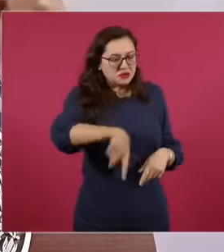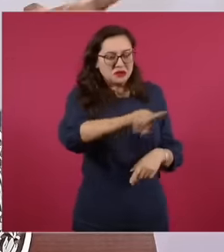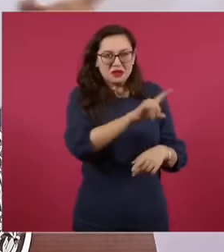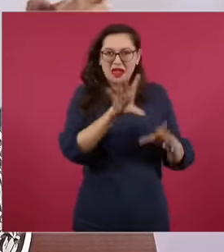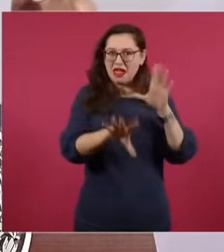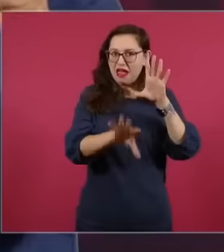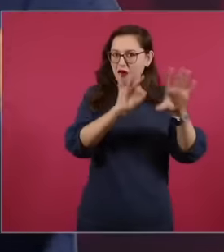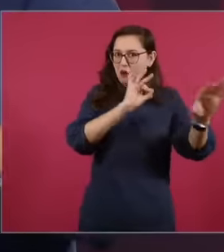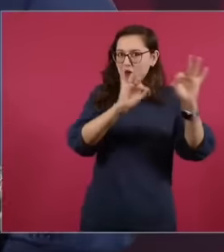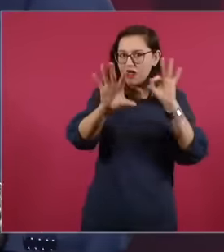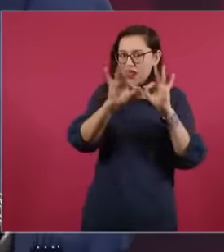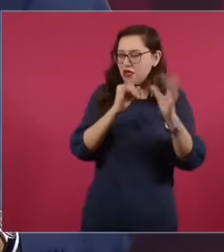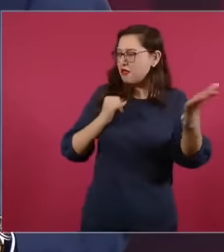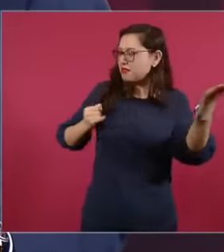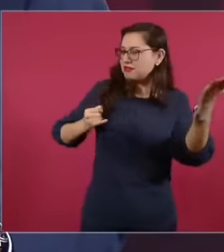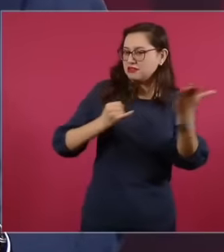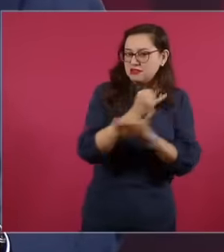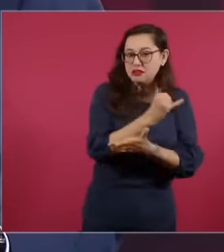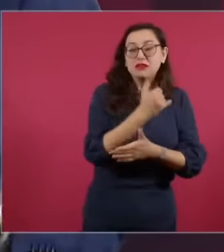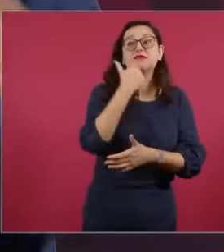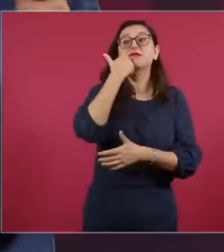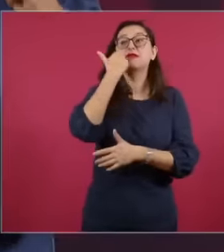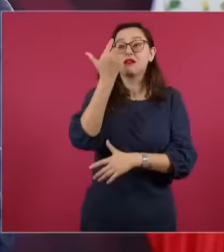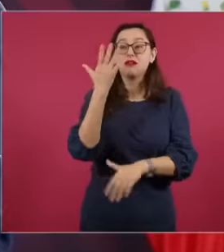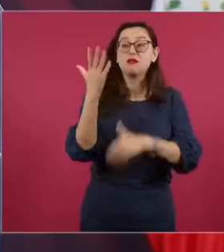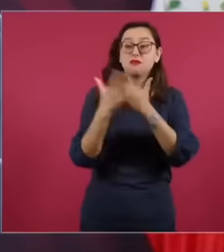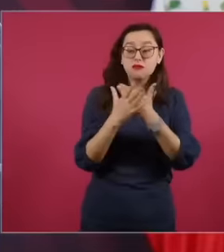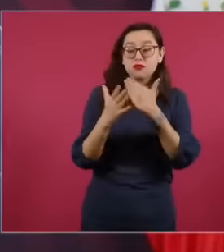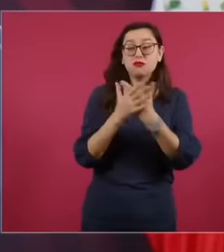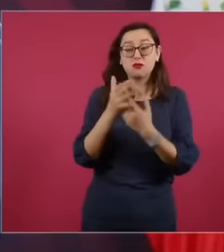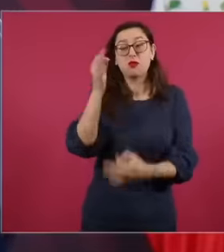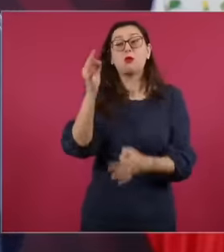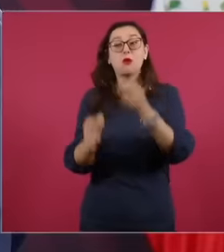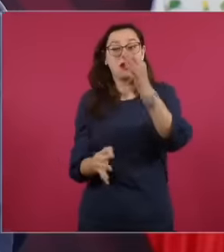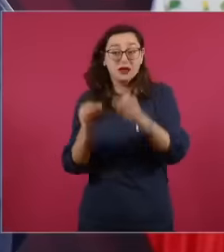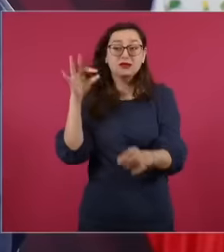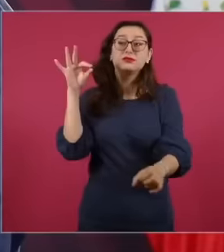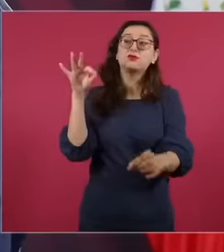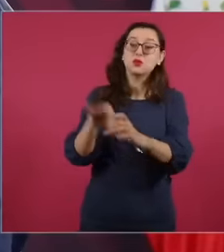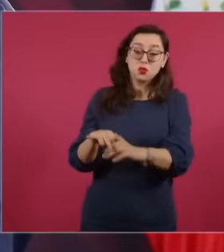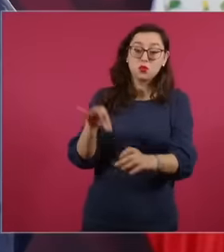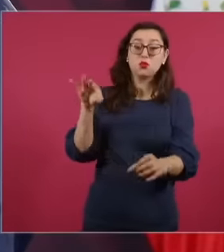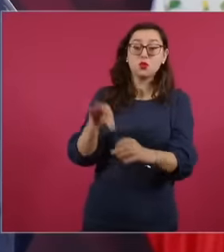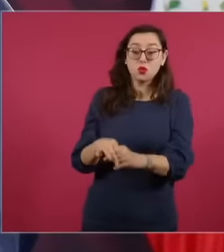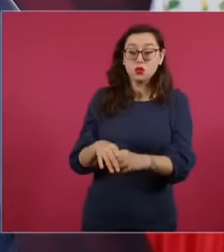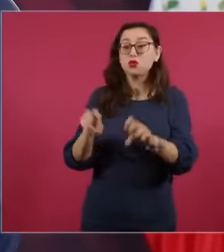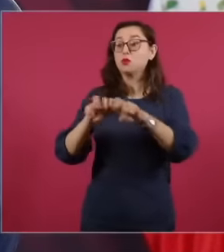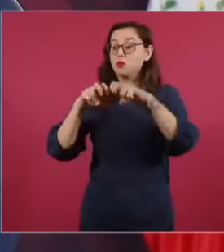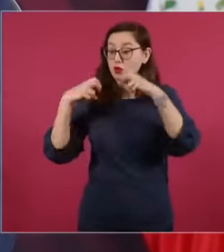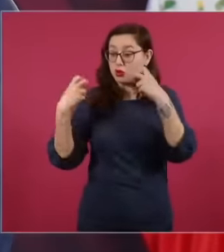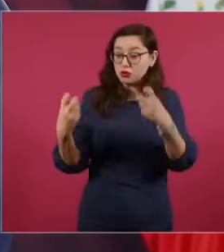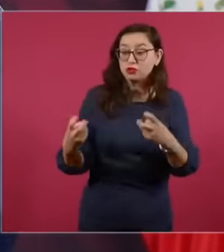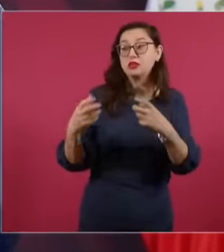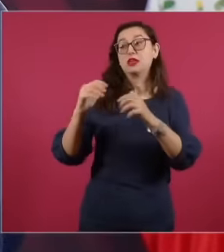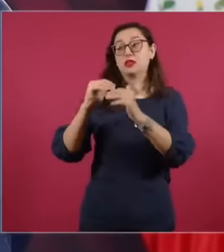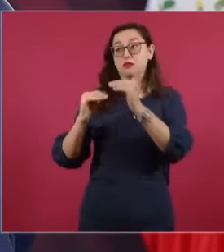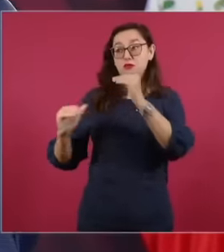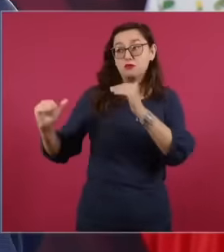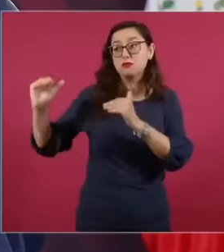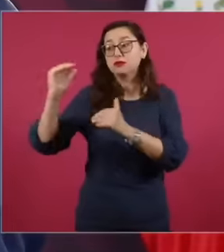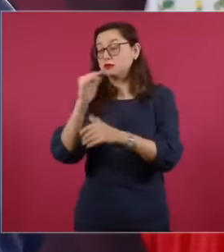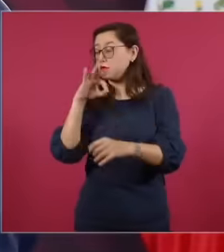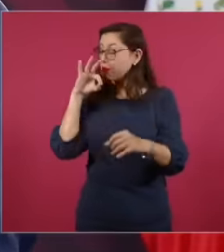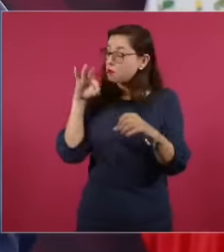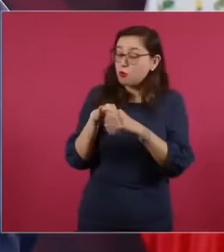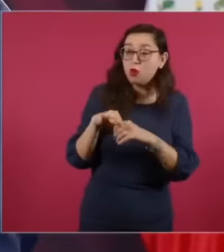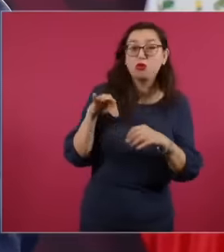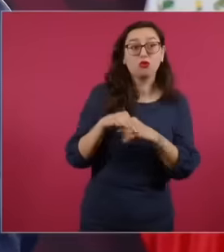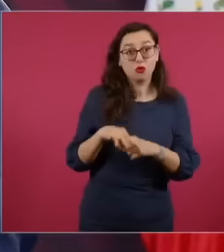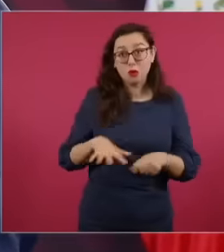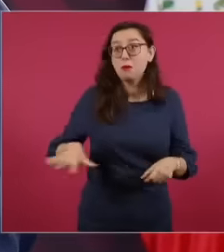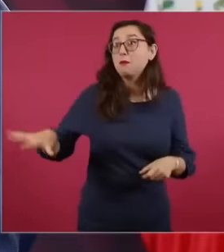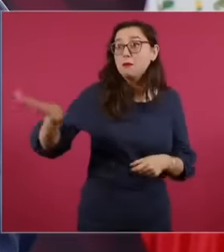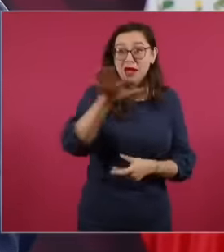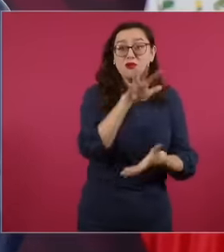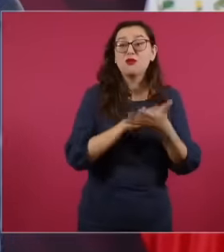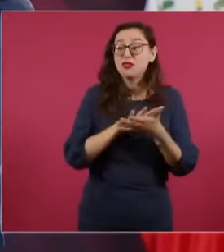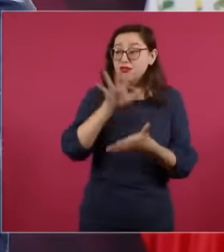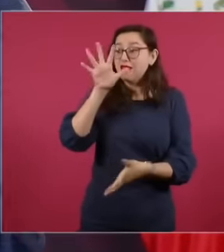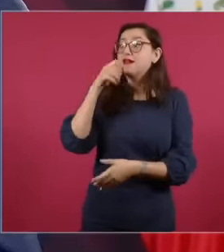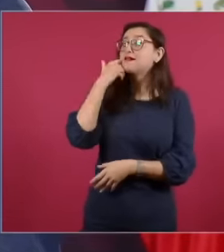judges and want to elect the magistrates and want to elect the ministers and they are opposed to